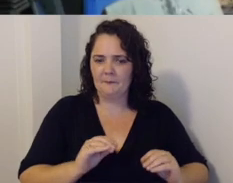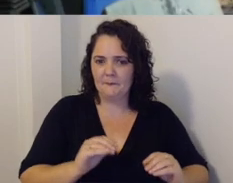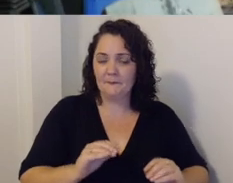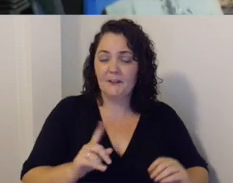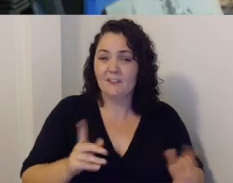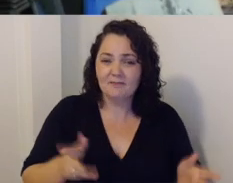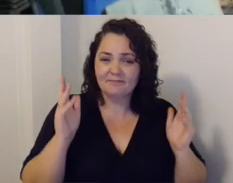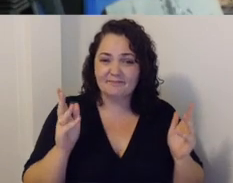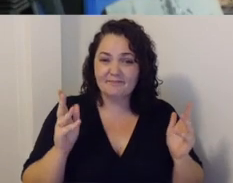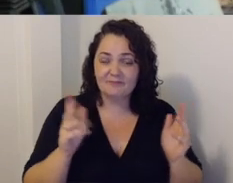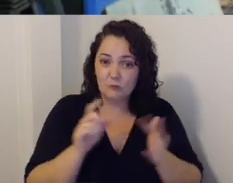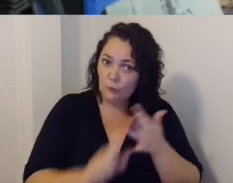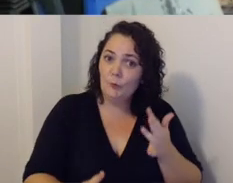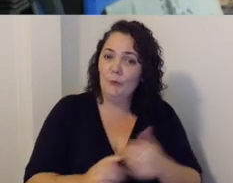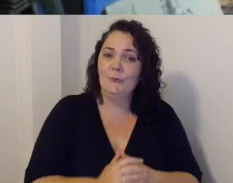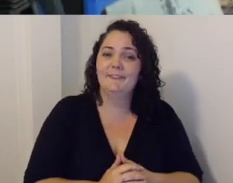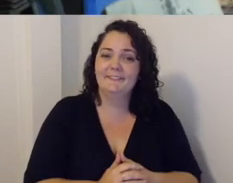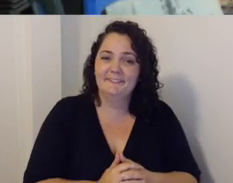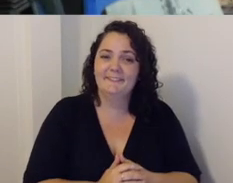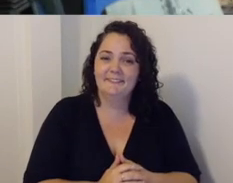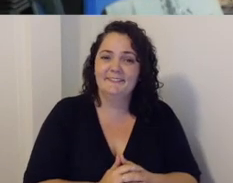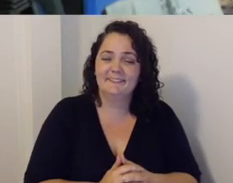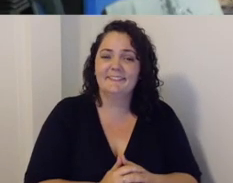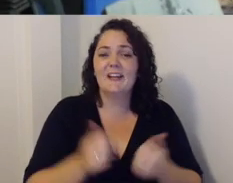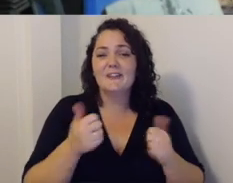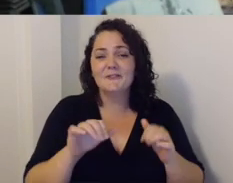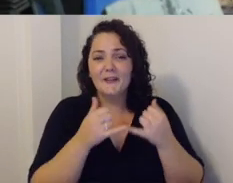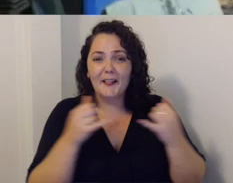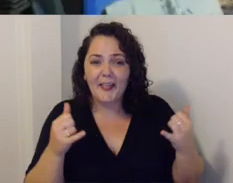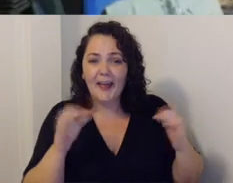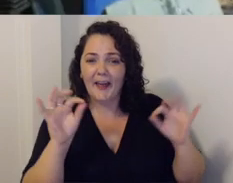relying you've still been wanting to go back and draw those outlines, those hard contours around